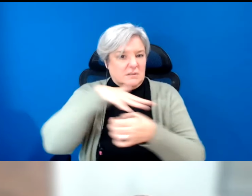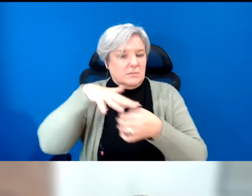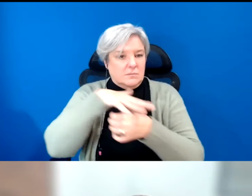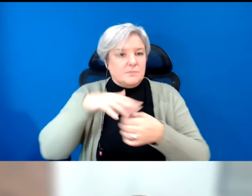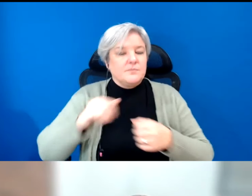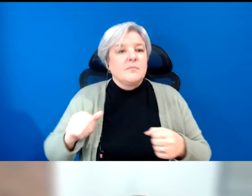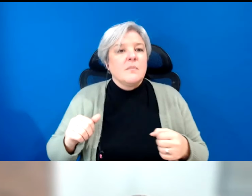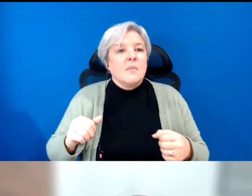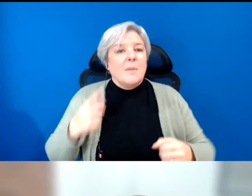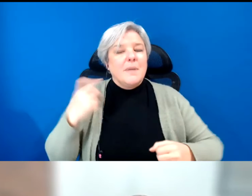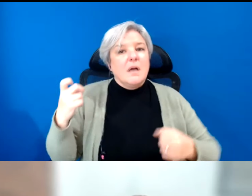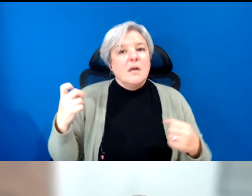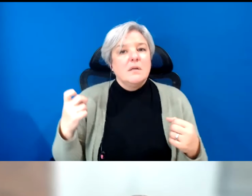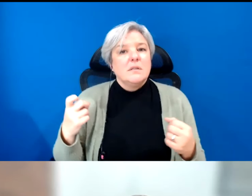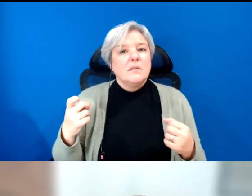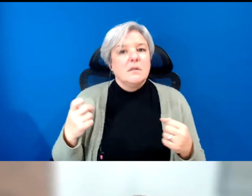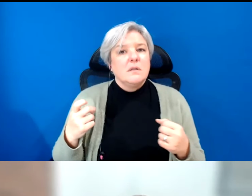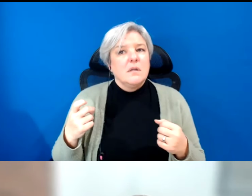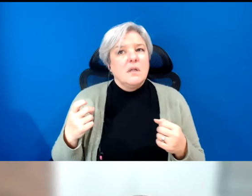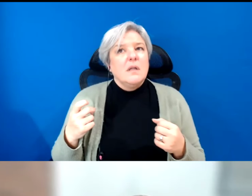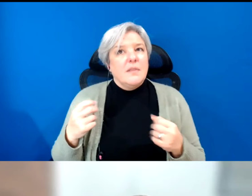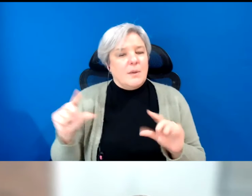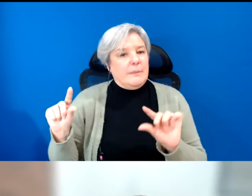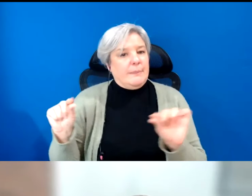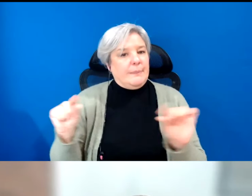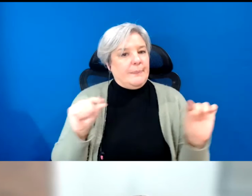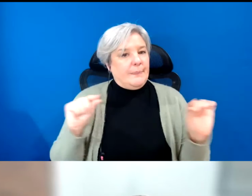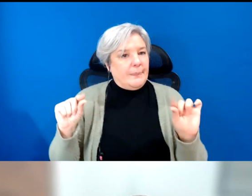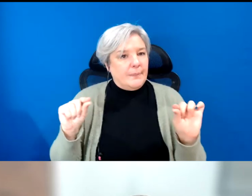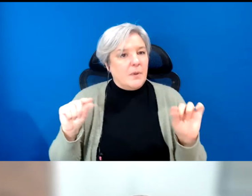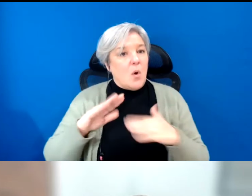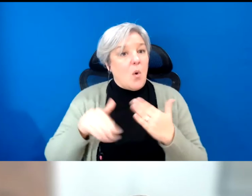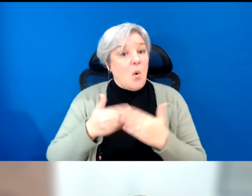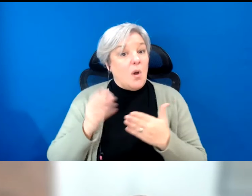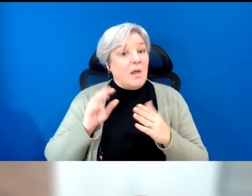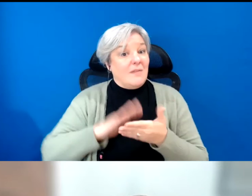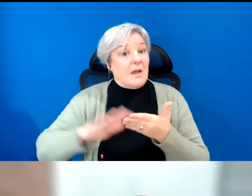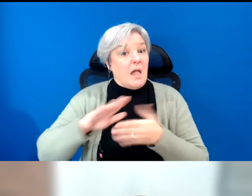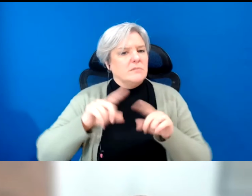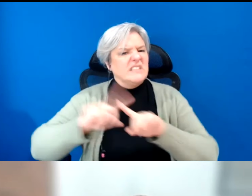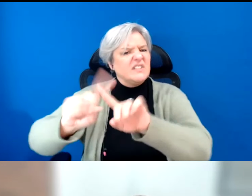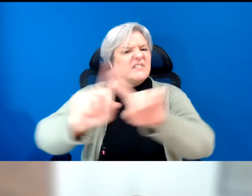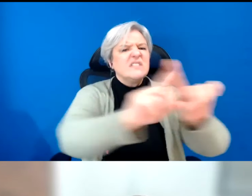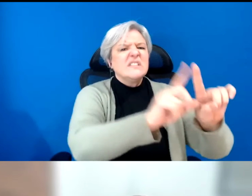because there was a rumor that all of the colleges were different as far as what was being submitted.